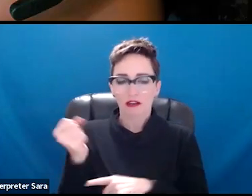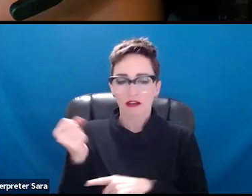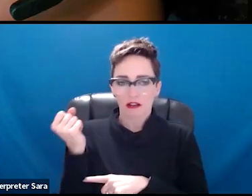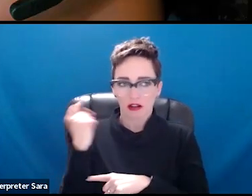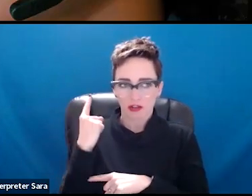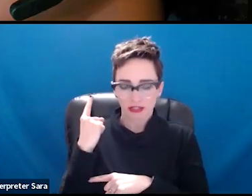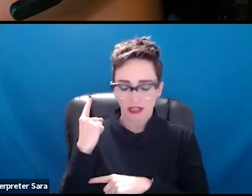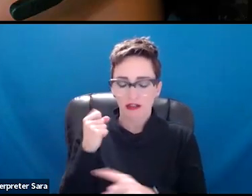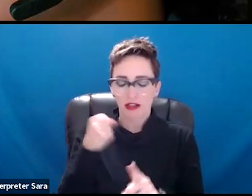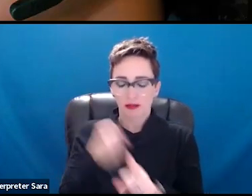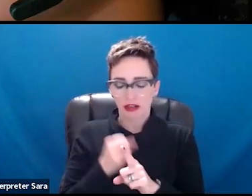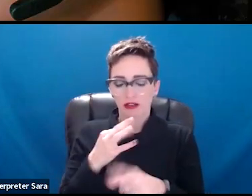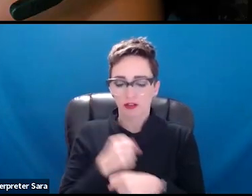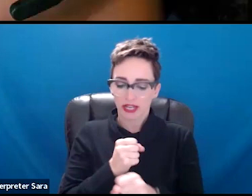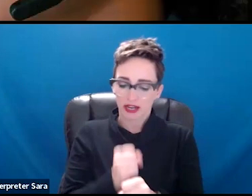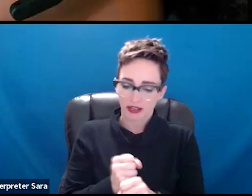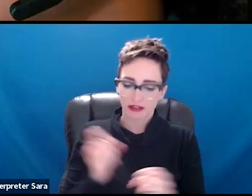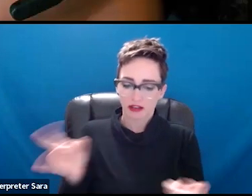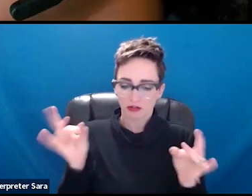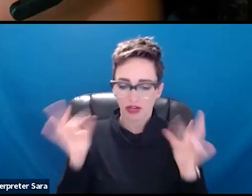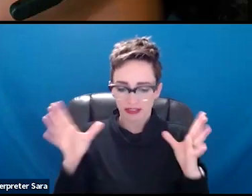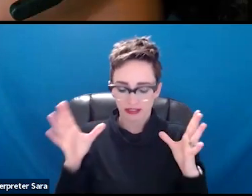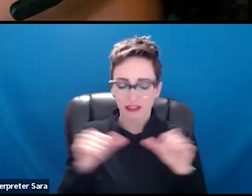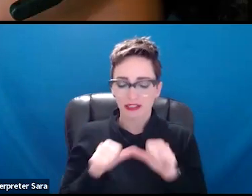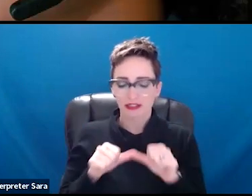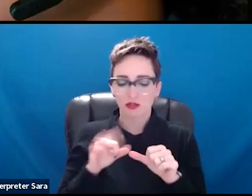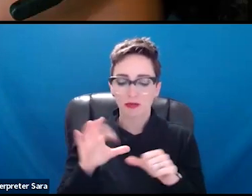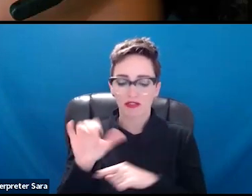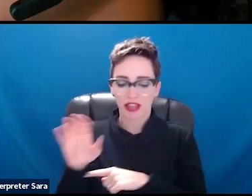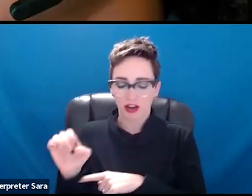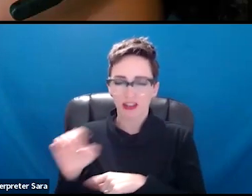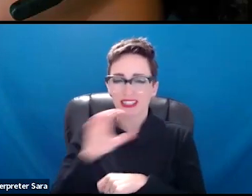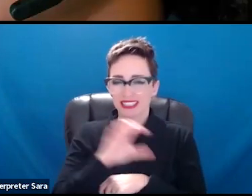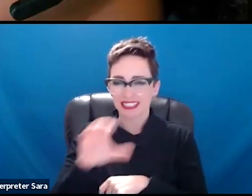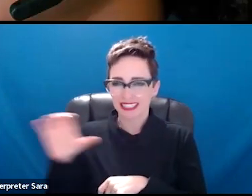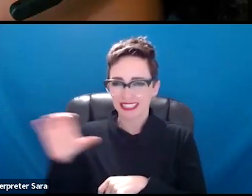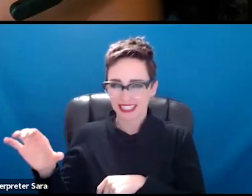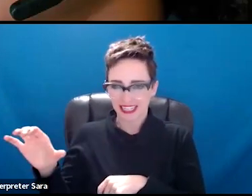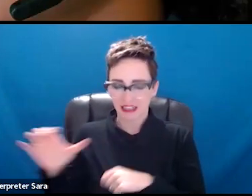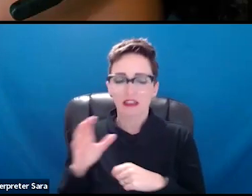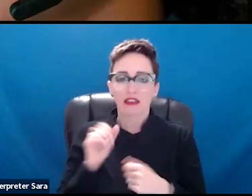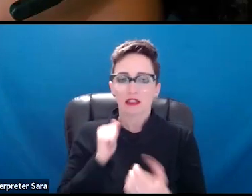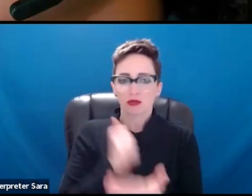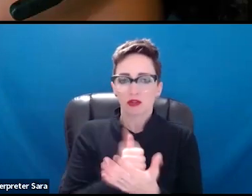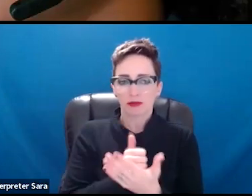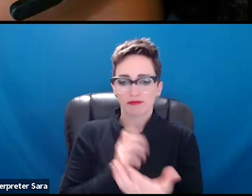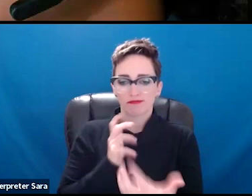of creating a crisis continuum of care that can meet the behavioral health needs of any individual in crisis,